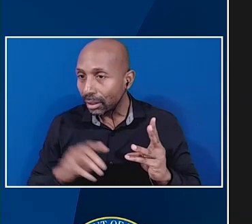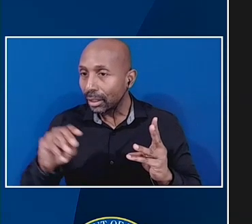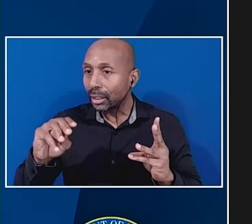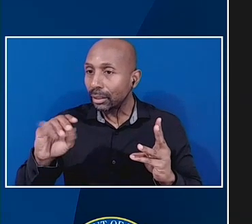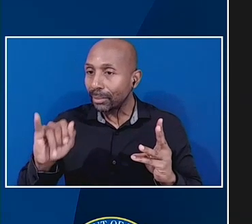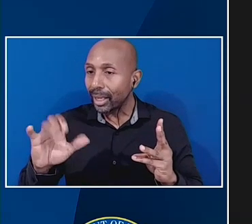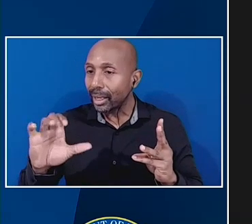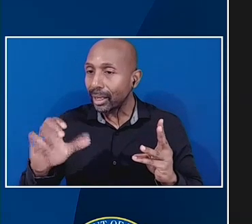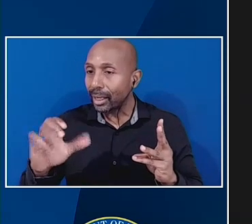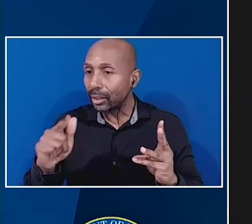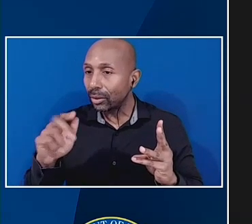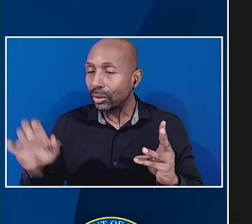Jason Lorgan.